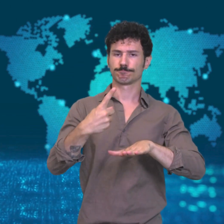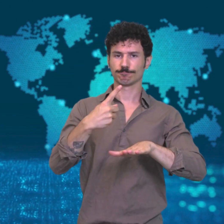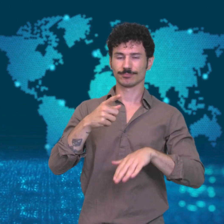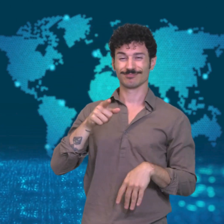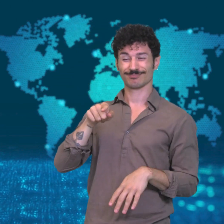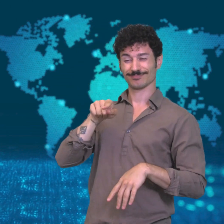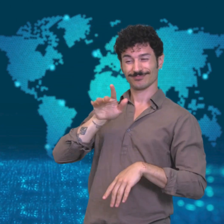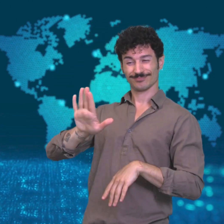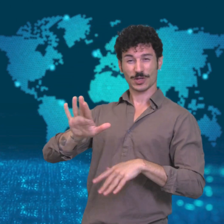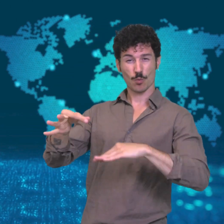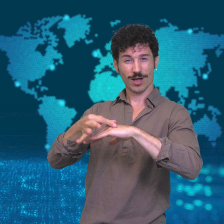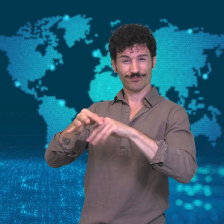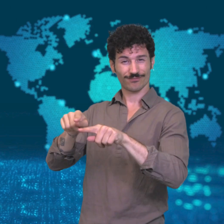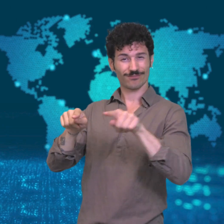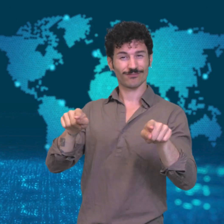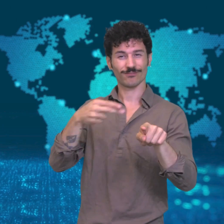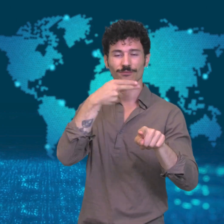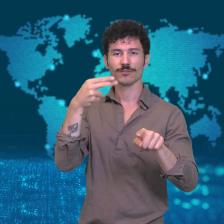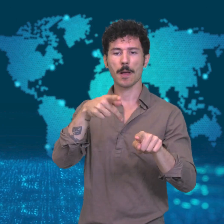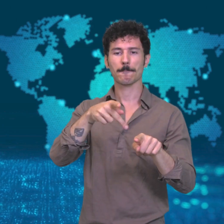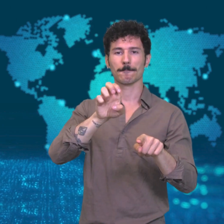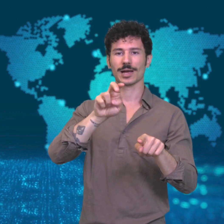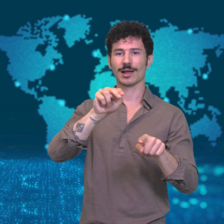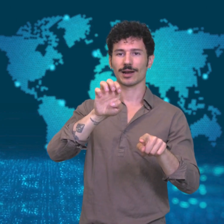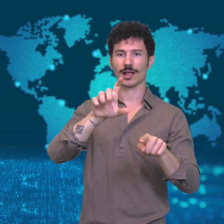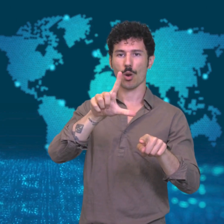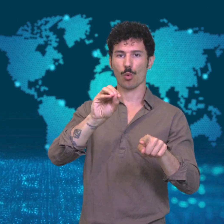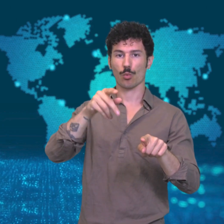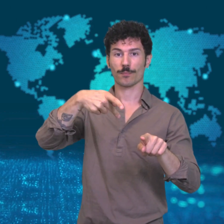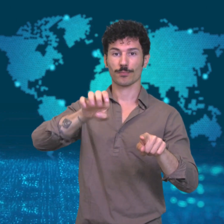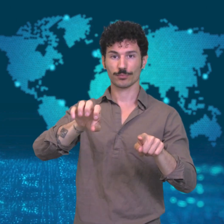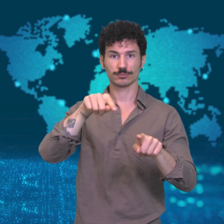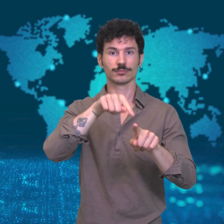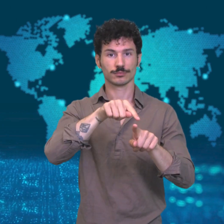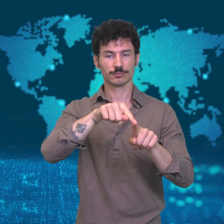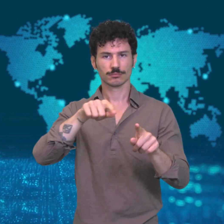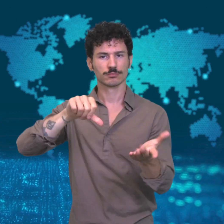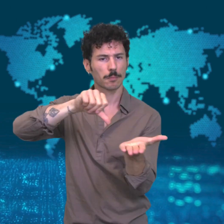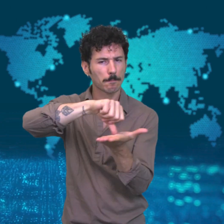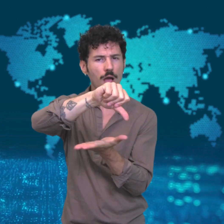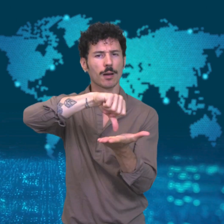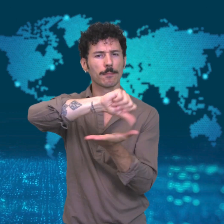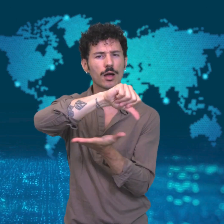was paid as his parliamentary assistant for 15 years,